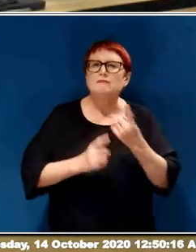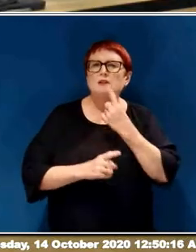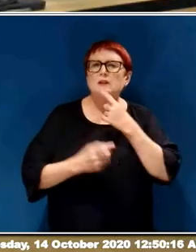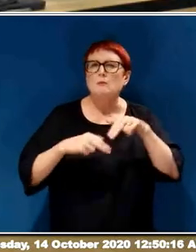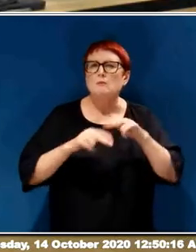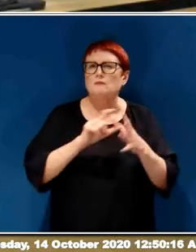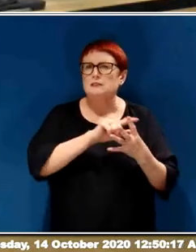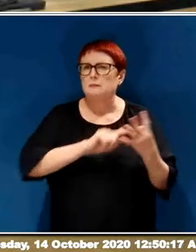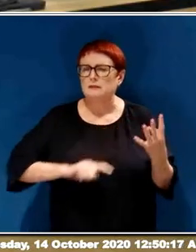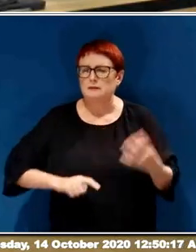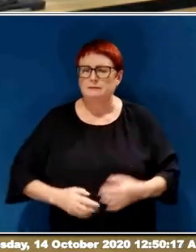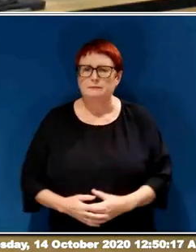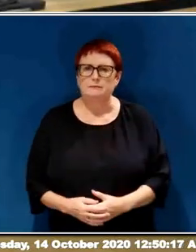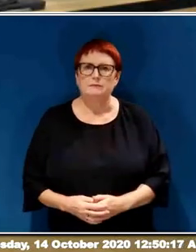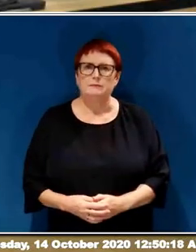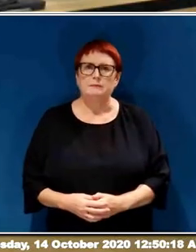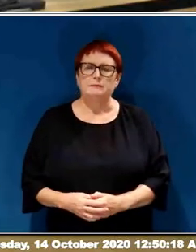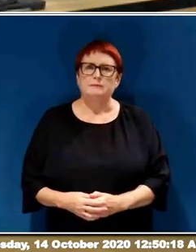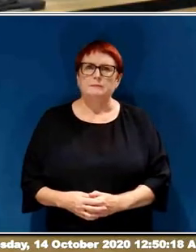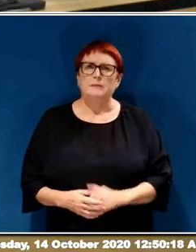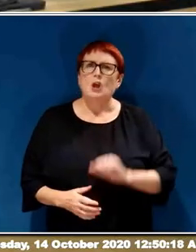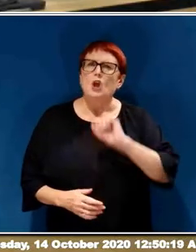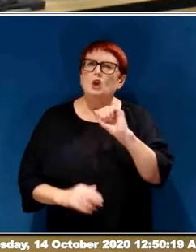model can create?